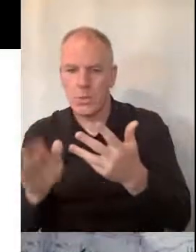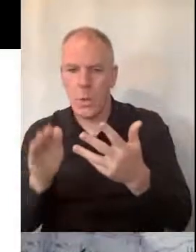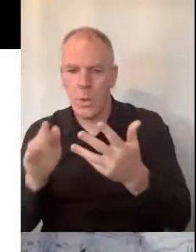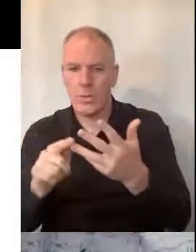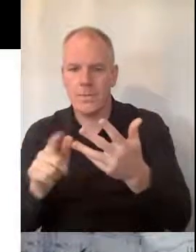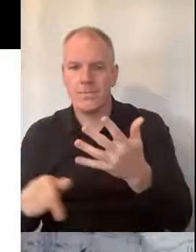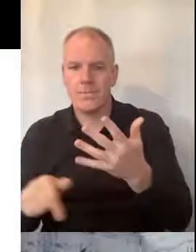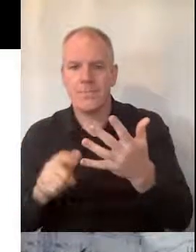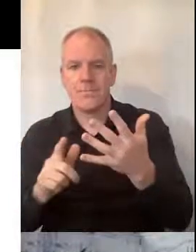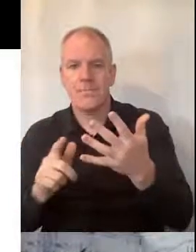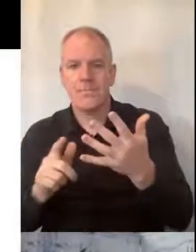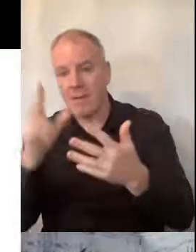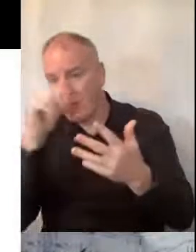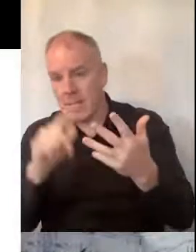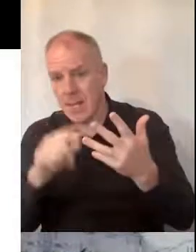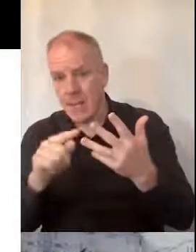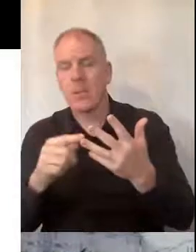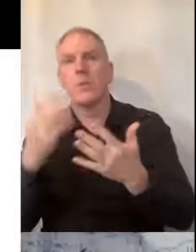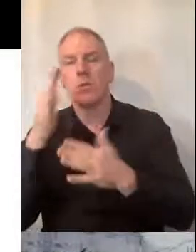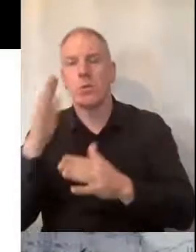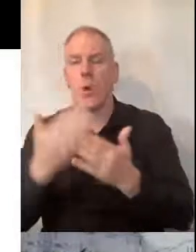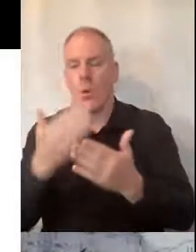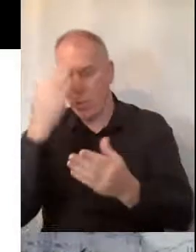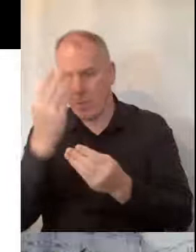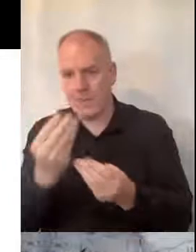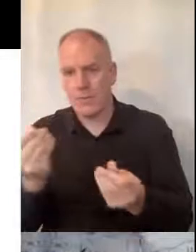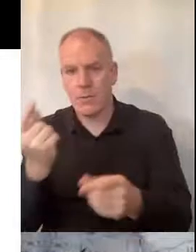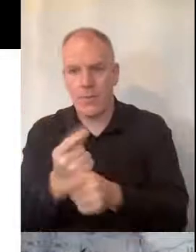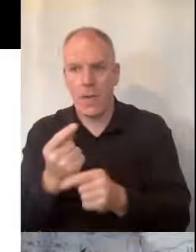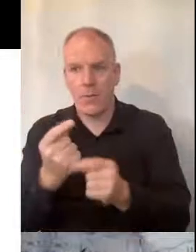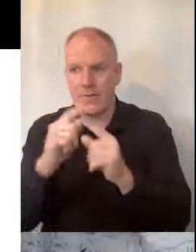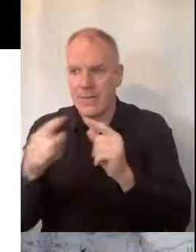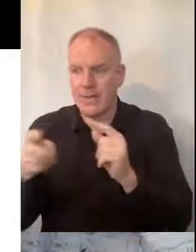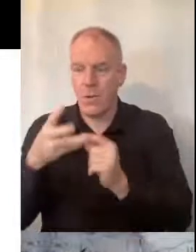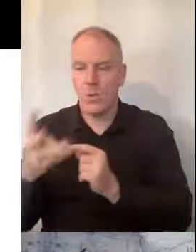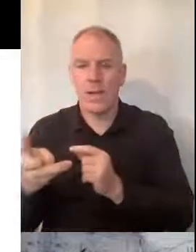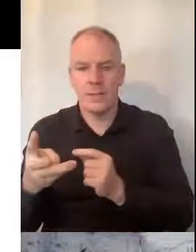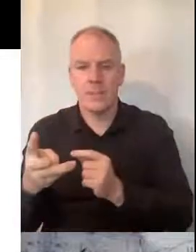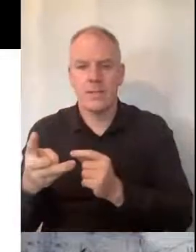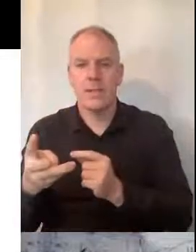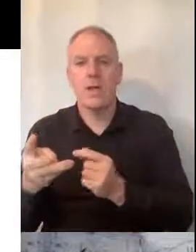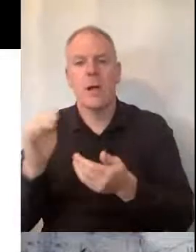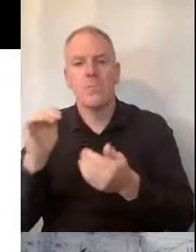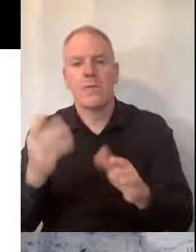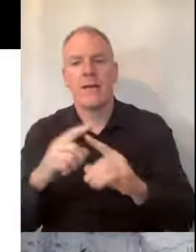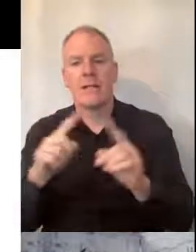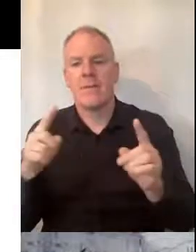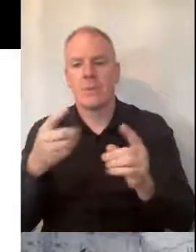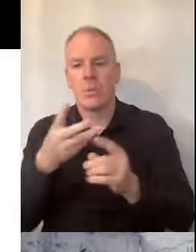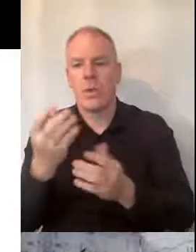Example represent learning materials in multiple formats or provide different ways for learners to engage